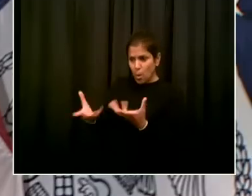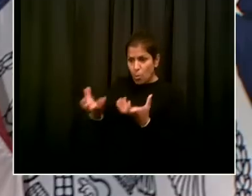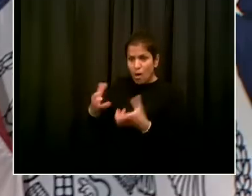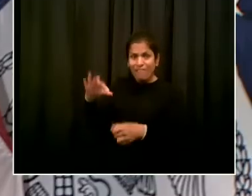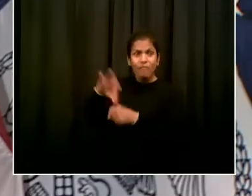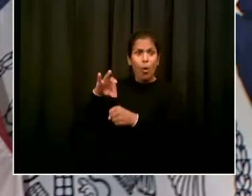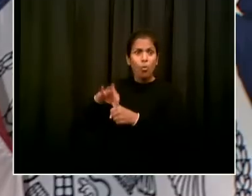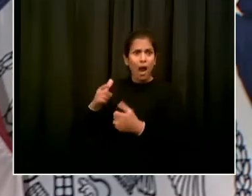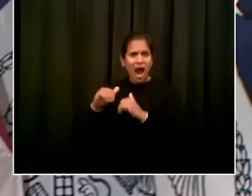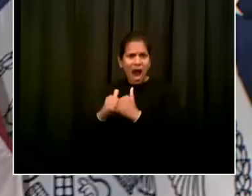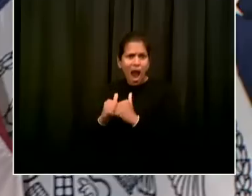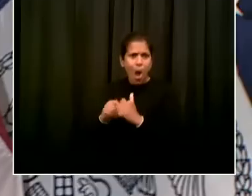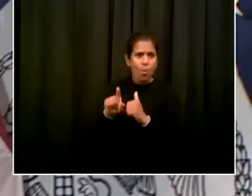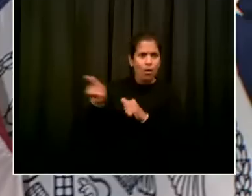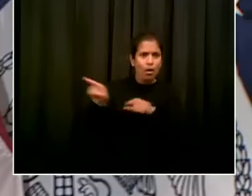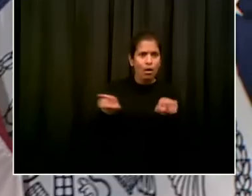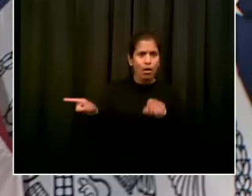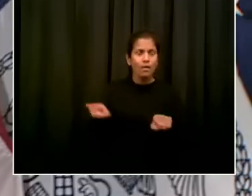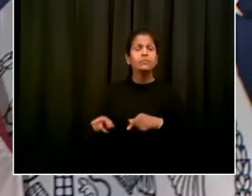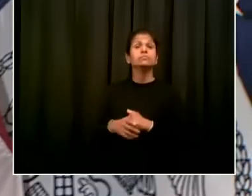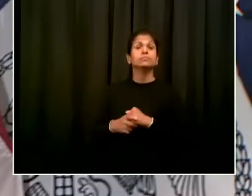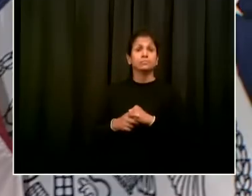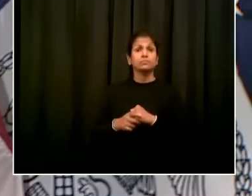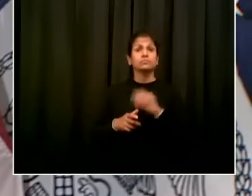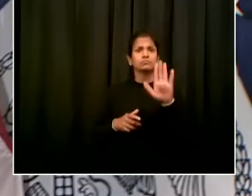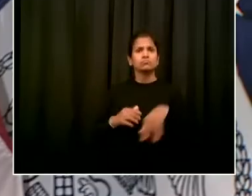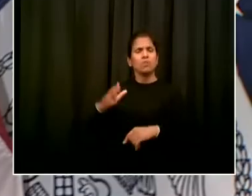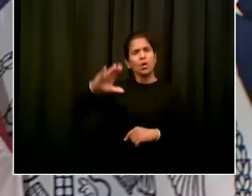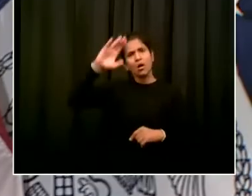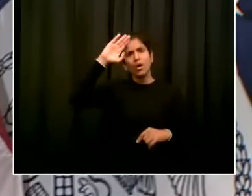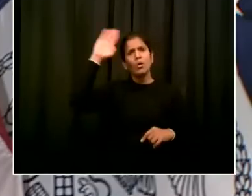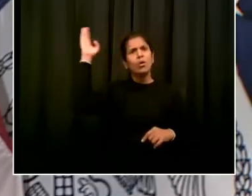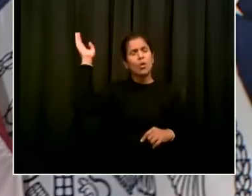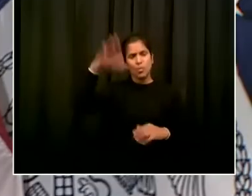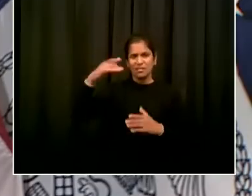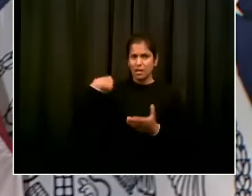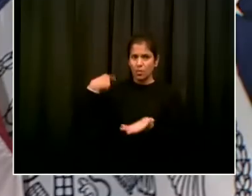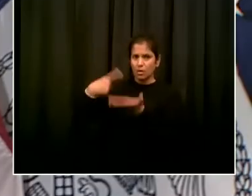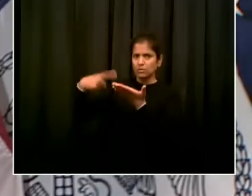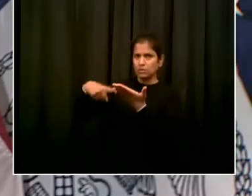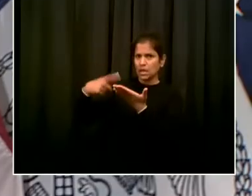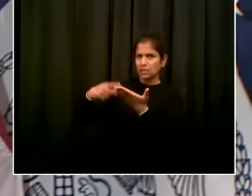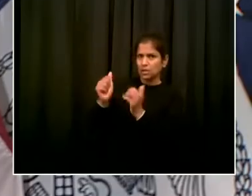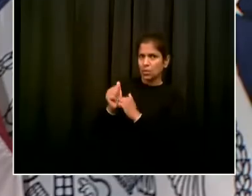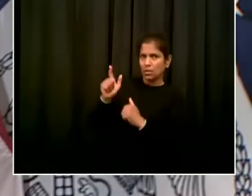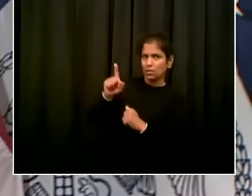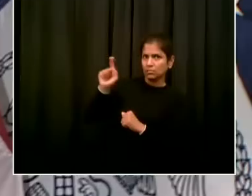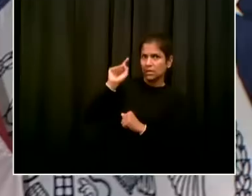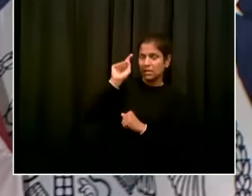WE WILL TALK THROUGHH WITH OUR R HEALTH OFFICIALS AND WITH THE BOARD OF ELECTIONS TO FIGURE OUT THE